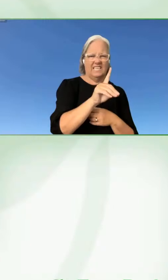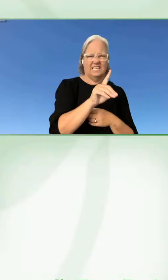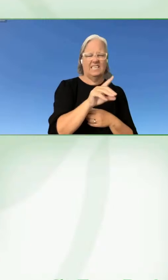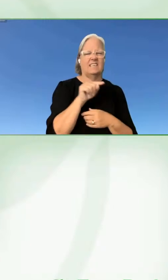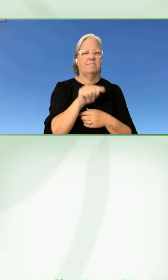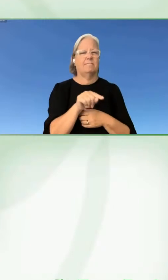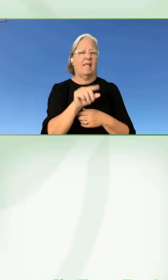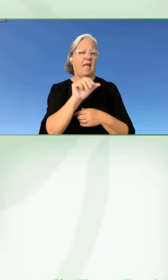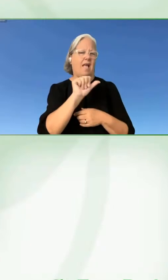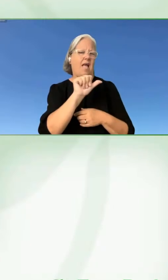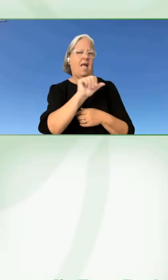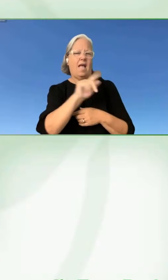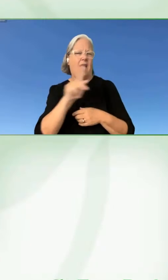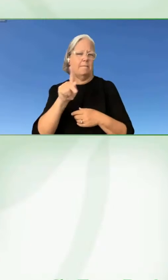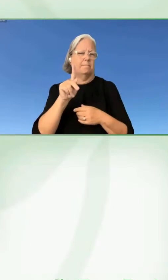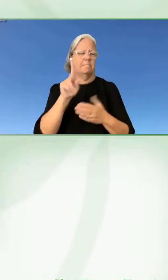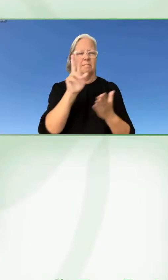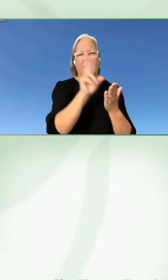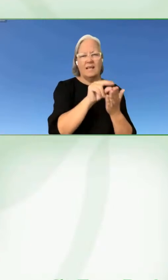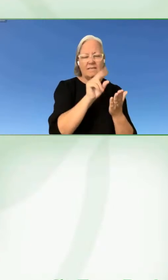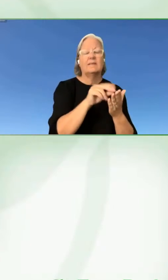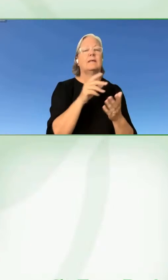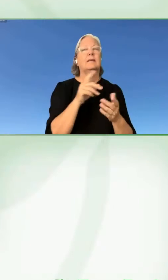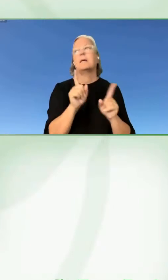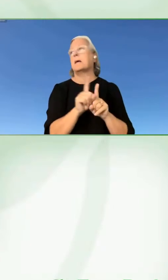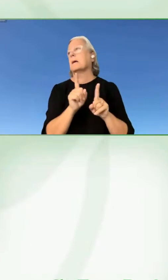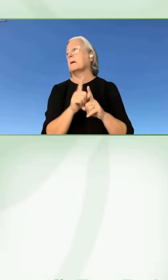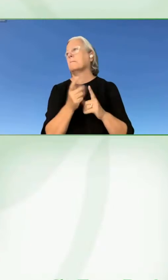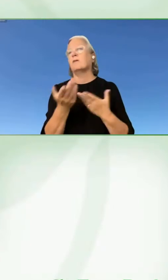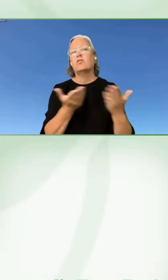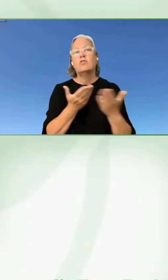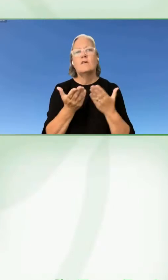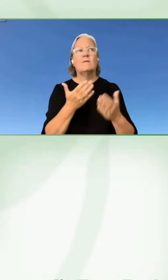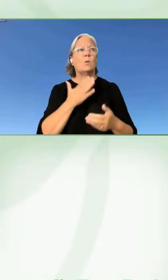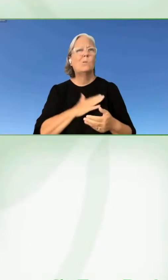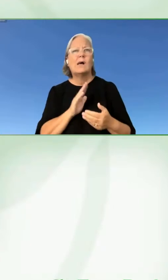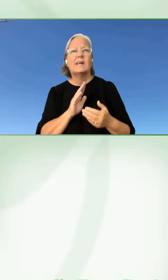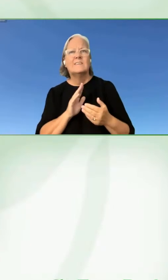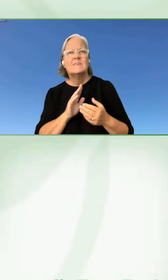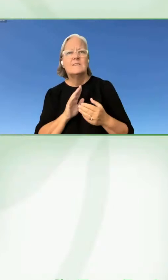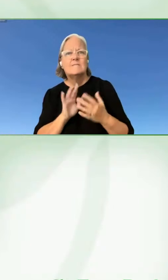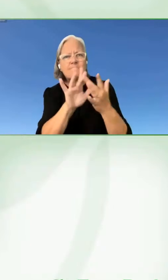digitally with your government, how has it worked out during the war? How has it affected people?